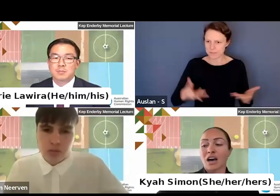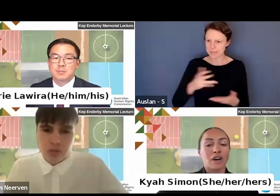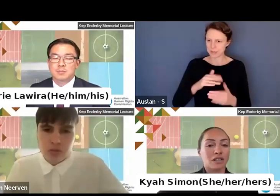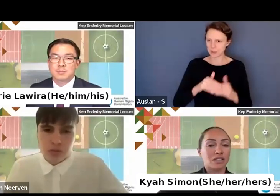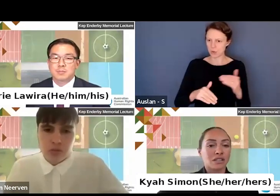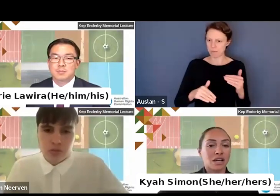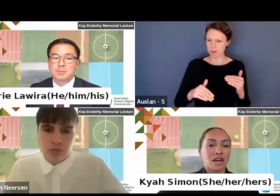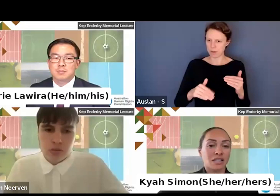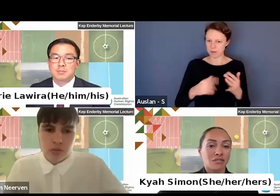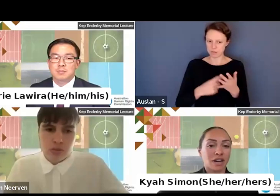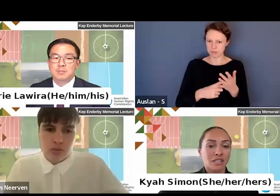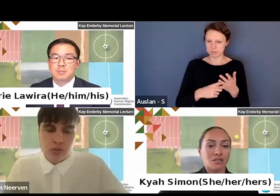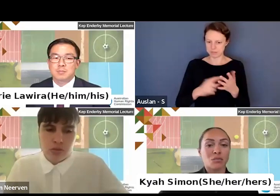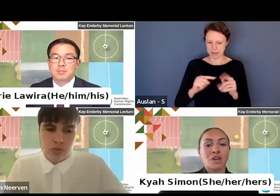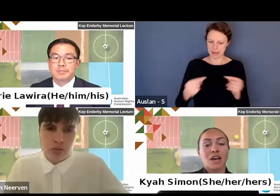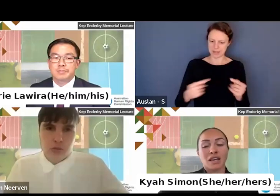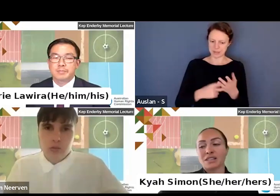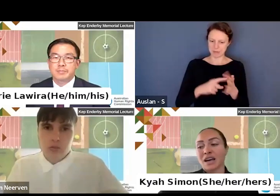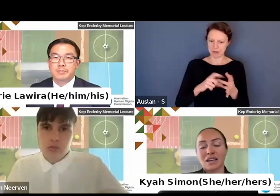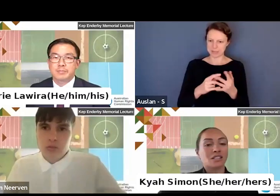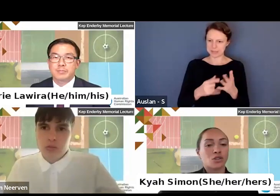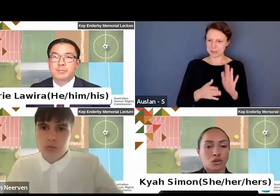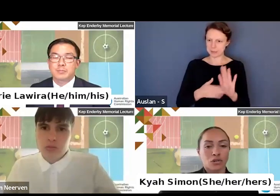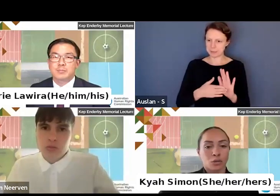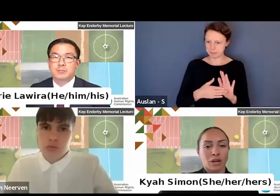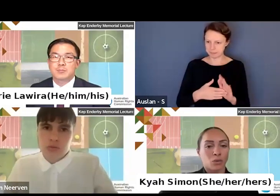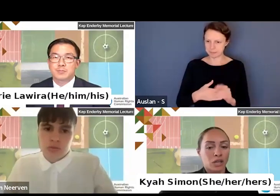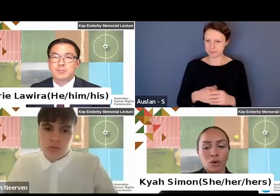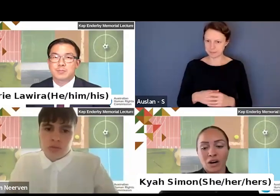around anti-racism and that it's not only no matter where you are